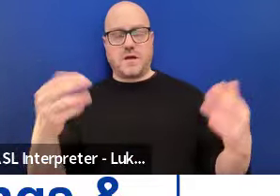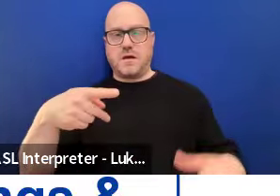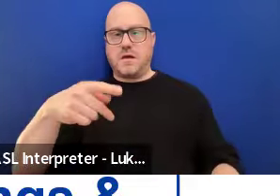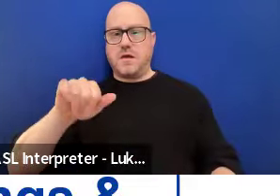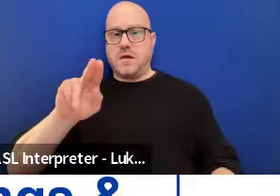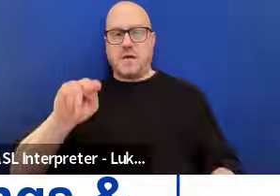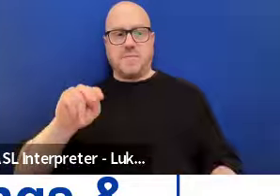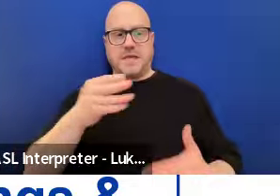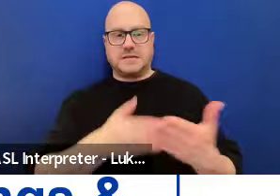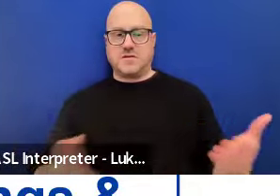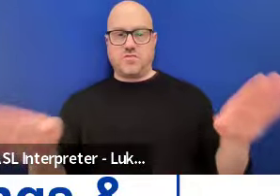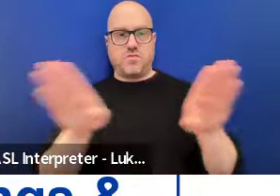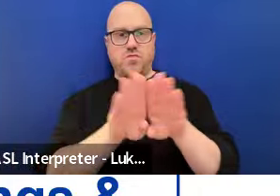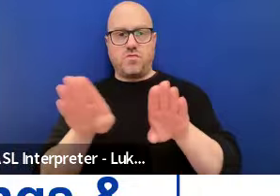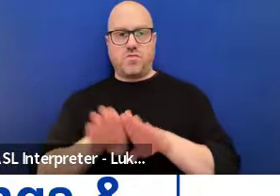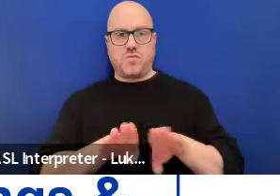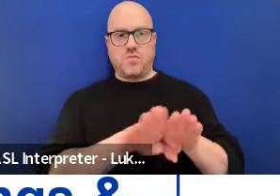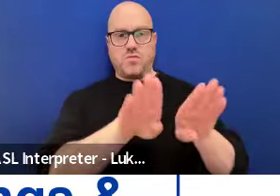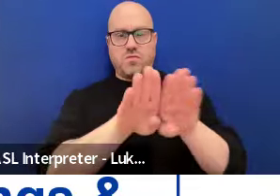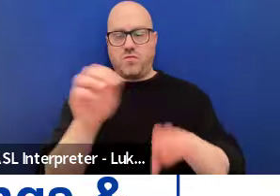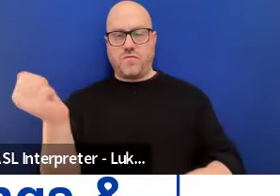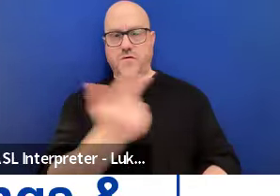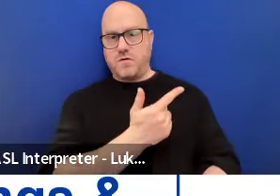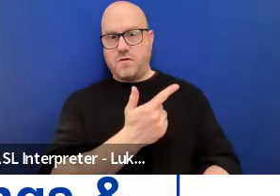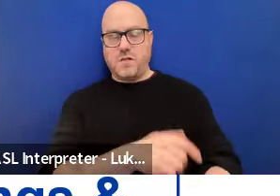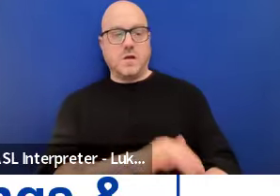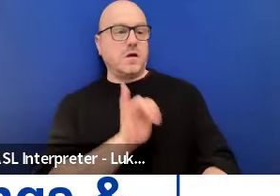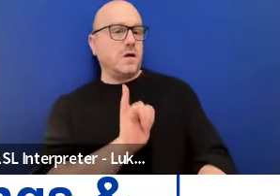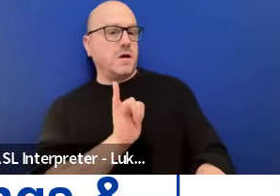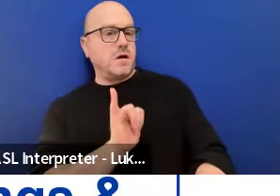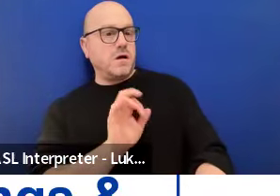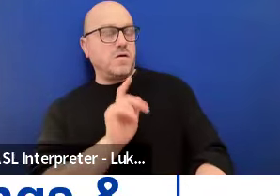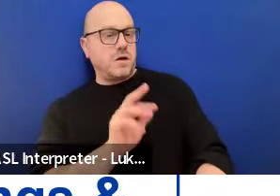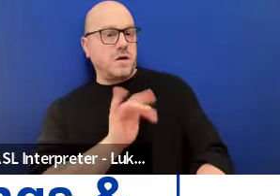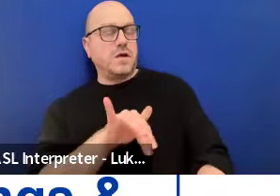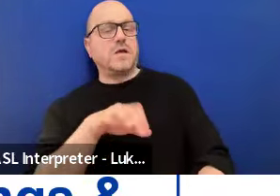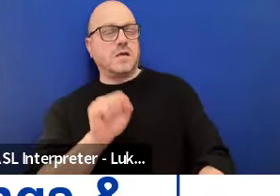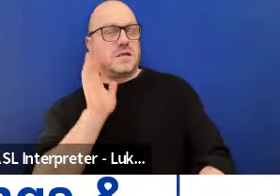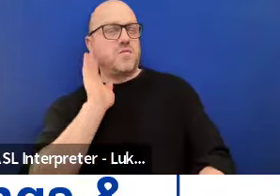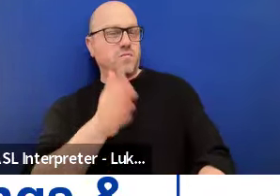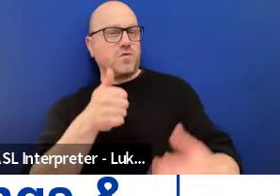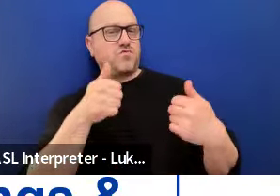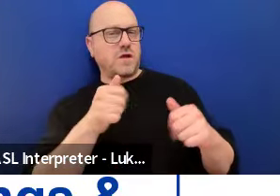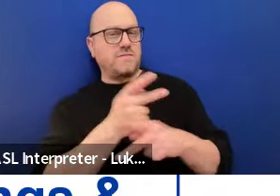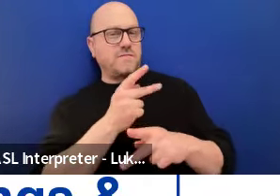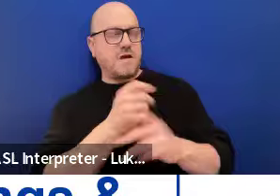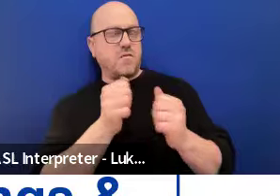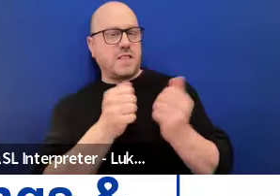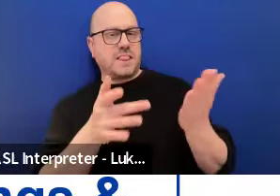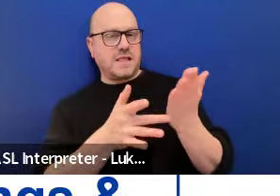SECTION. WE CAN'T OPEN THAT UP. THE PIN SECTION IS CLOSED ON ALL OF THEM. OKAY.